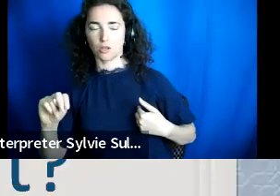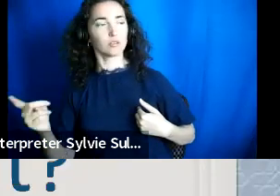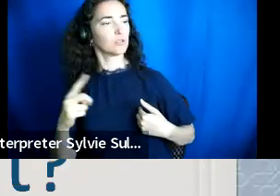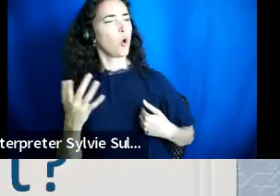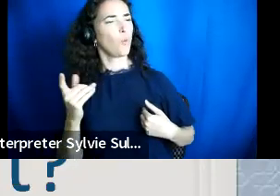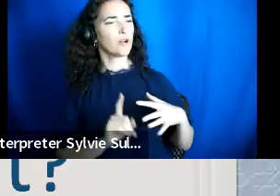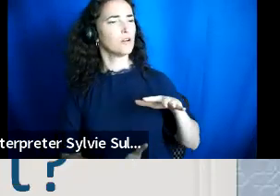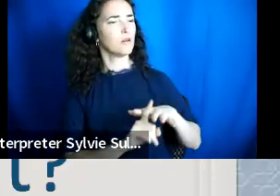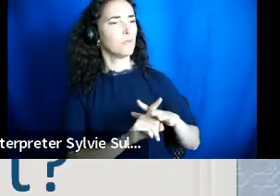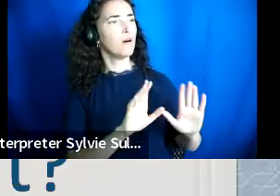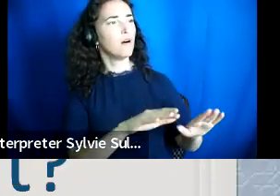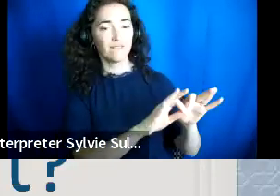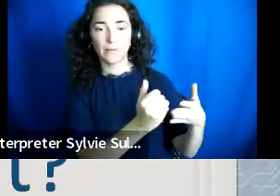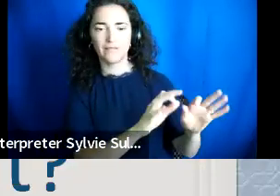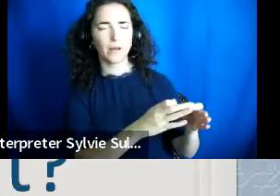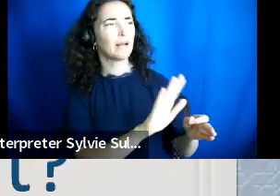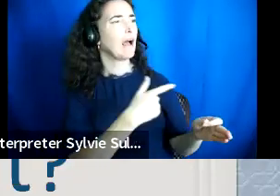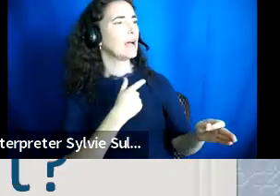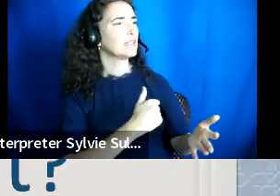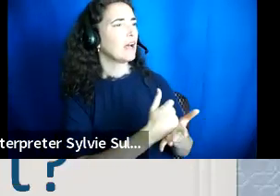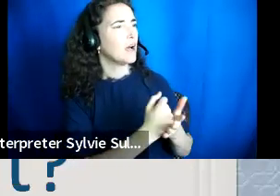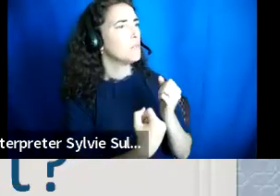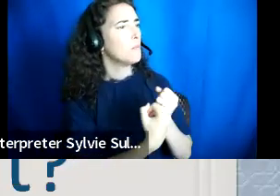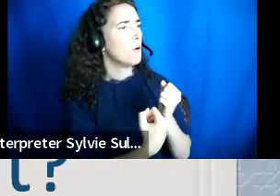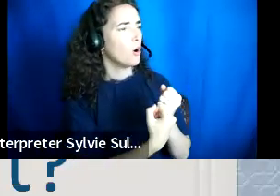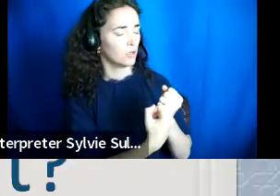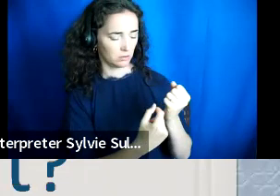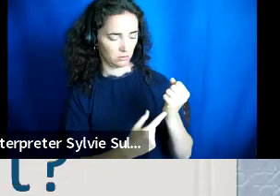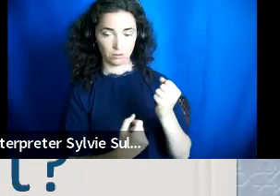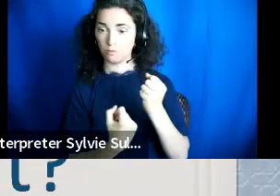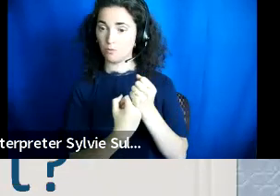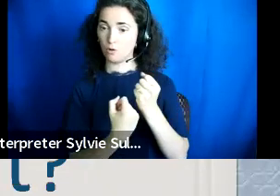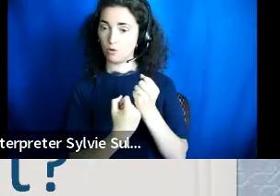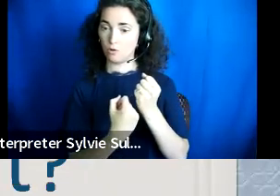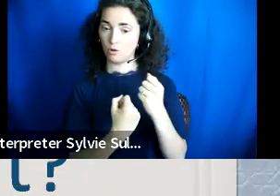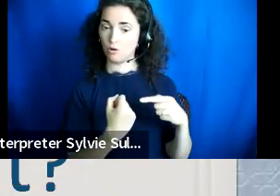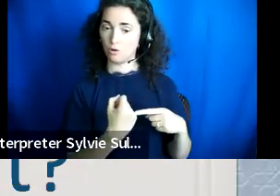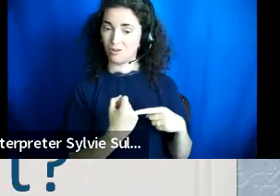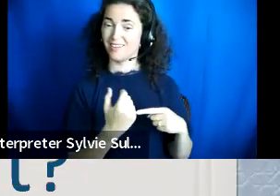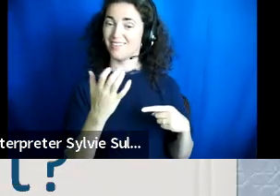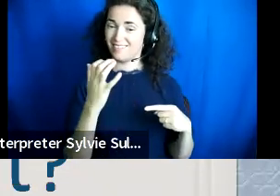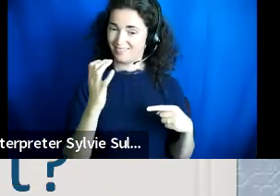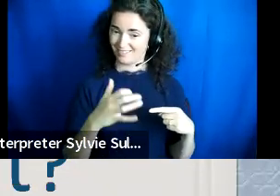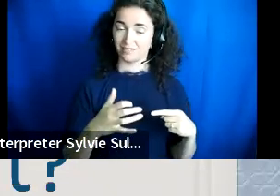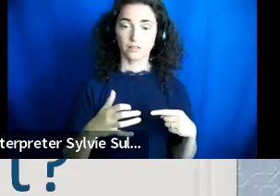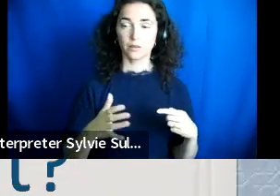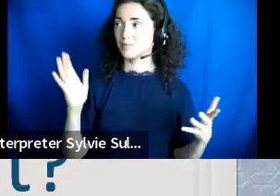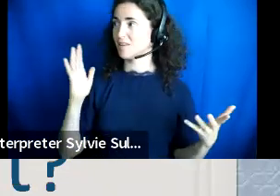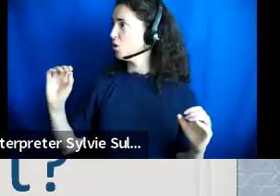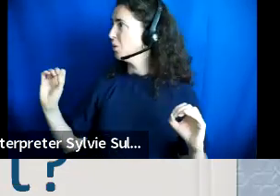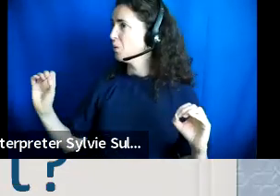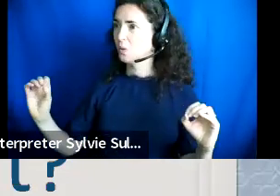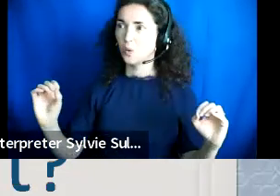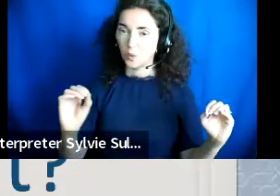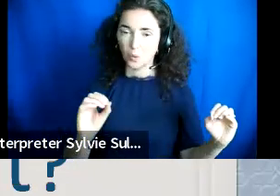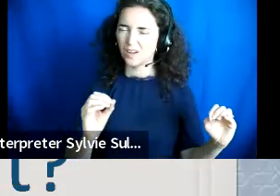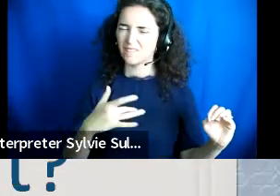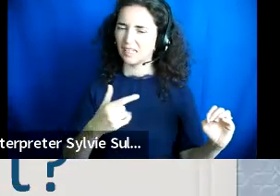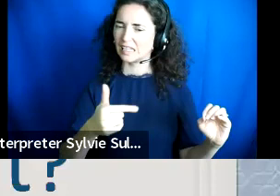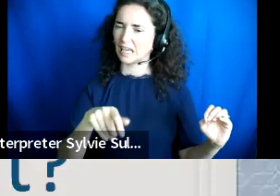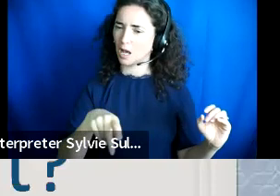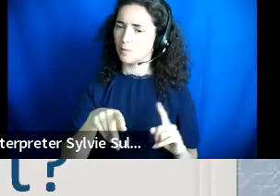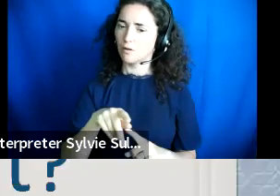Possibly looking for peer support. and that's a role that families helping families fills that with that's a gap actually that families help and family spills.